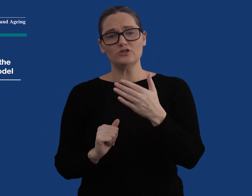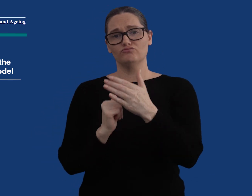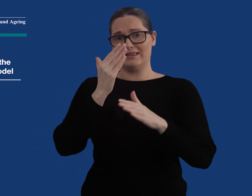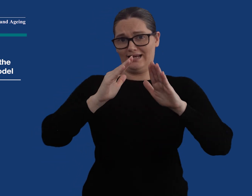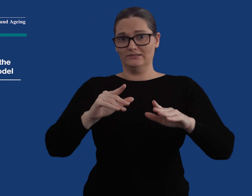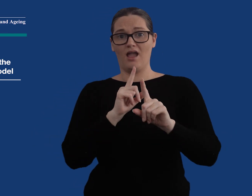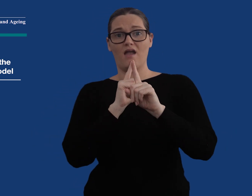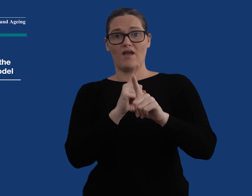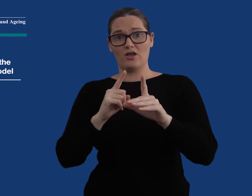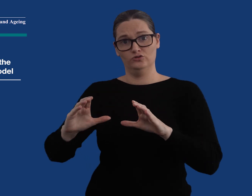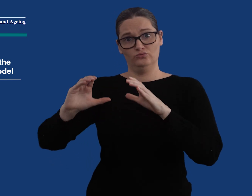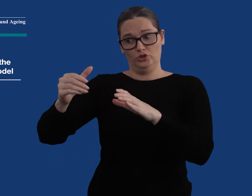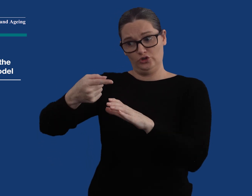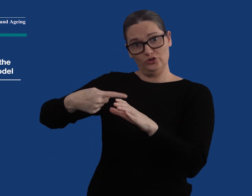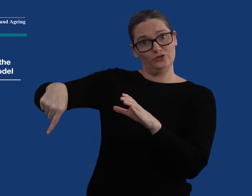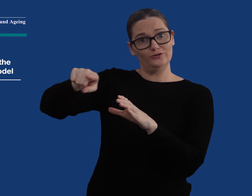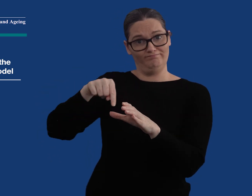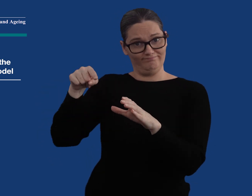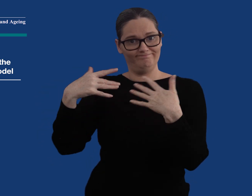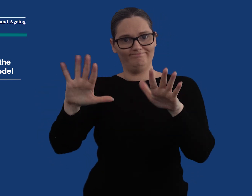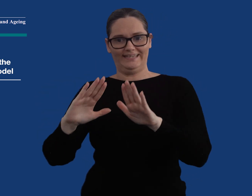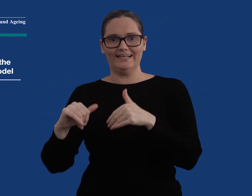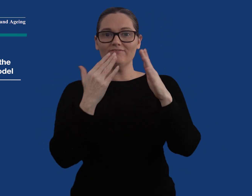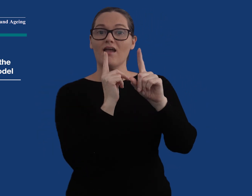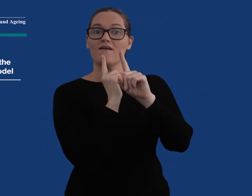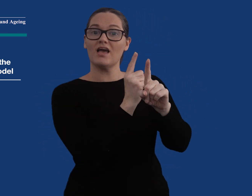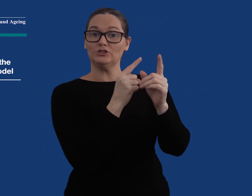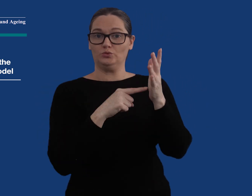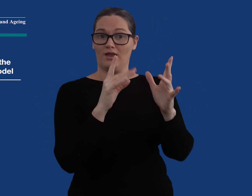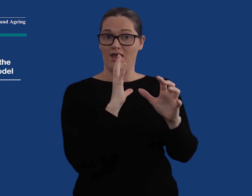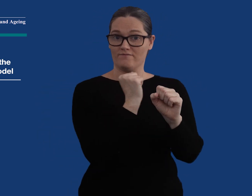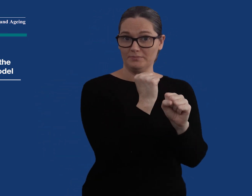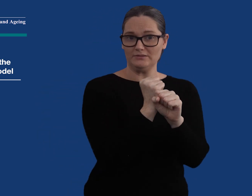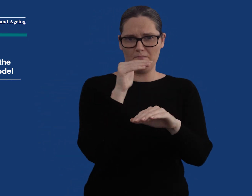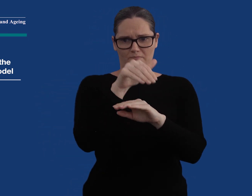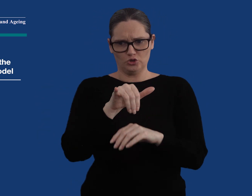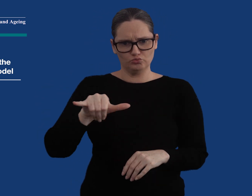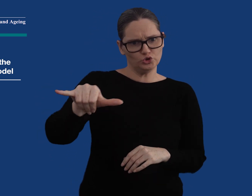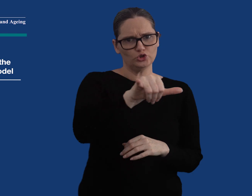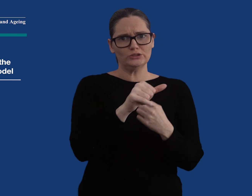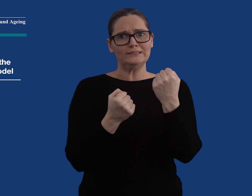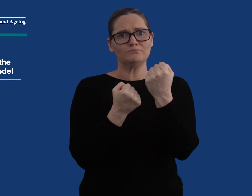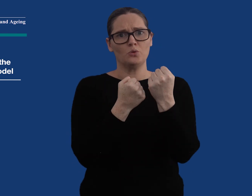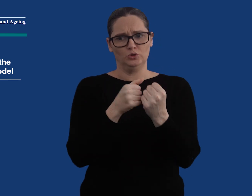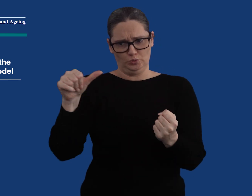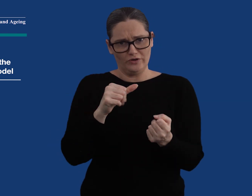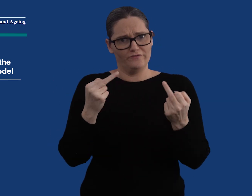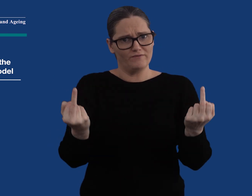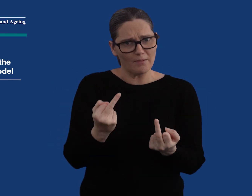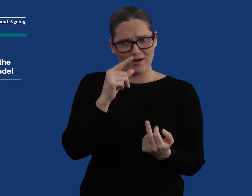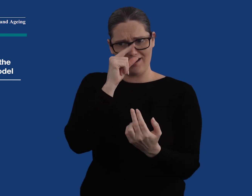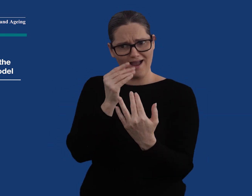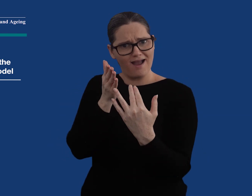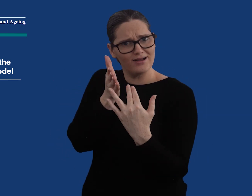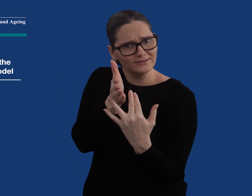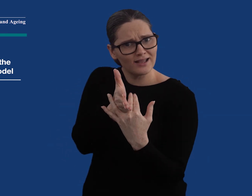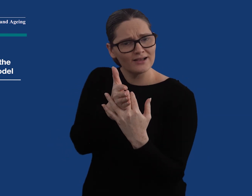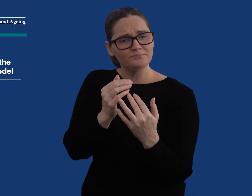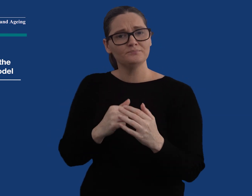The Thriving Kids Advisory Group provided governments with advice on what supports should be available.